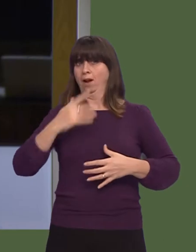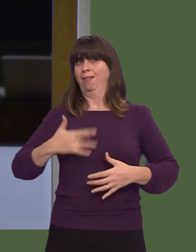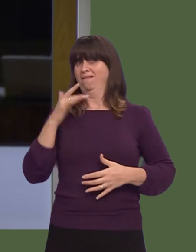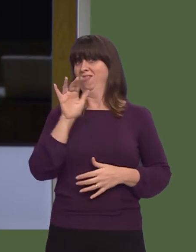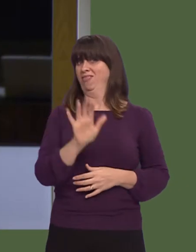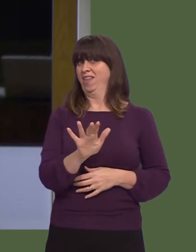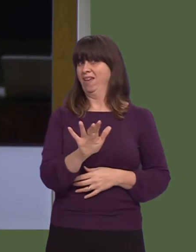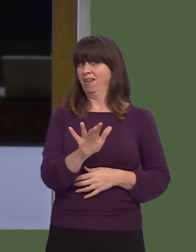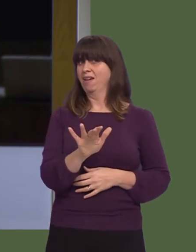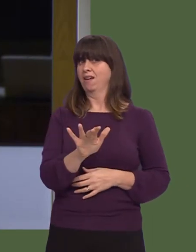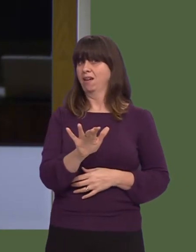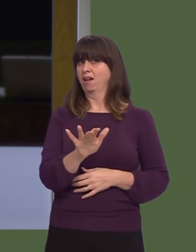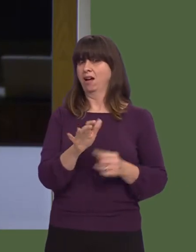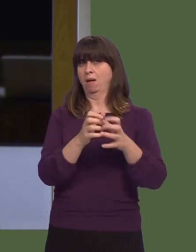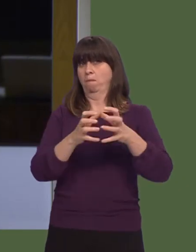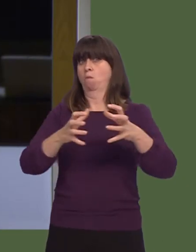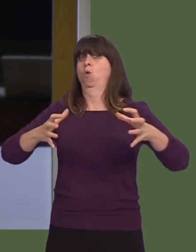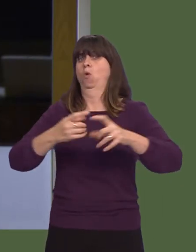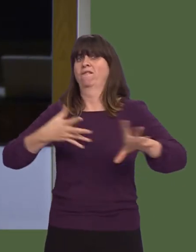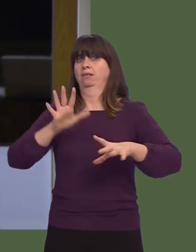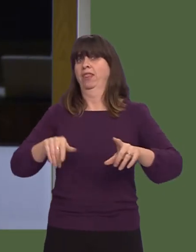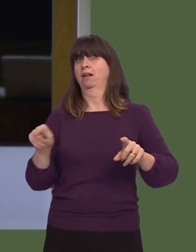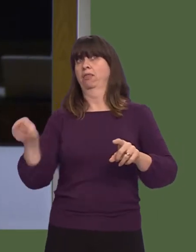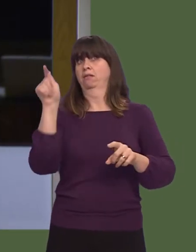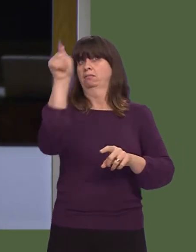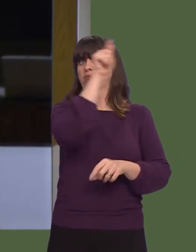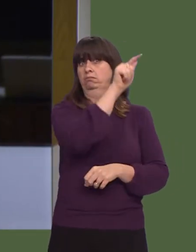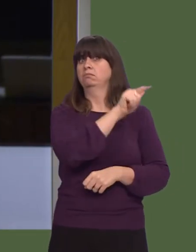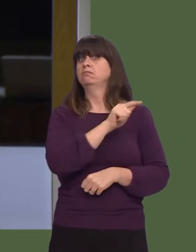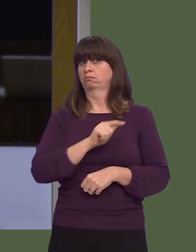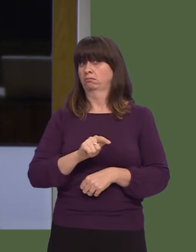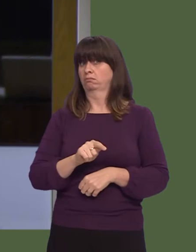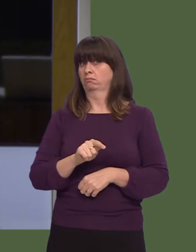the nation as a whole. Are you confident, First Minister, that our provision of dementia